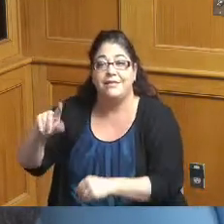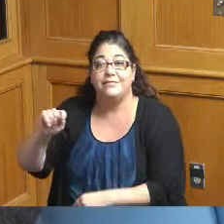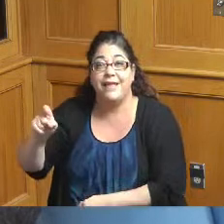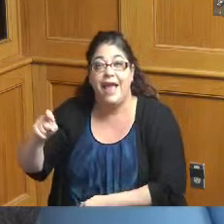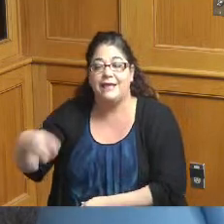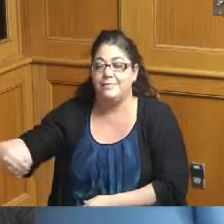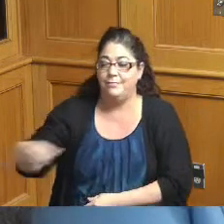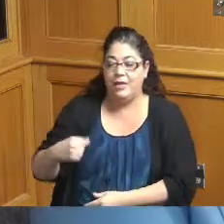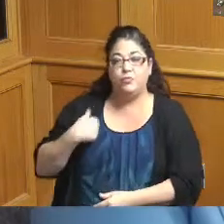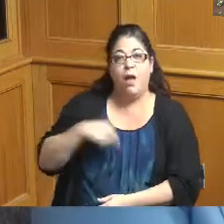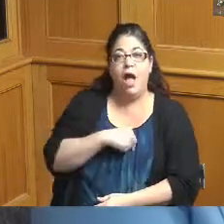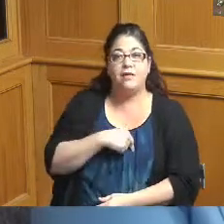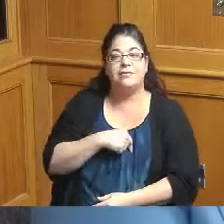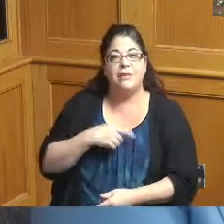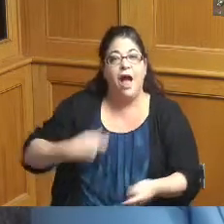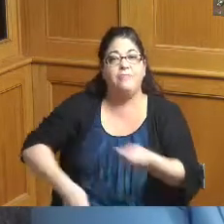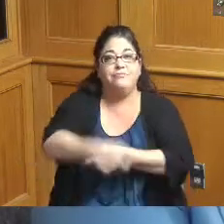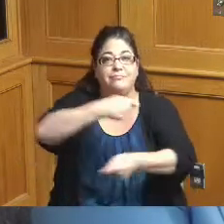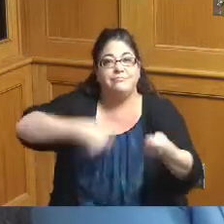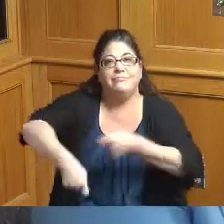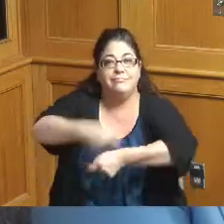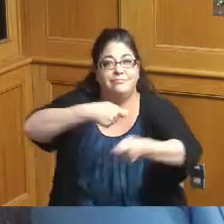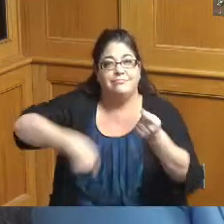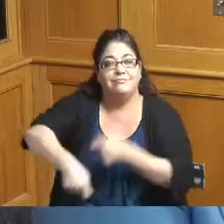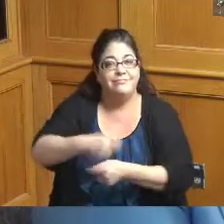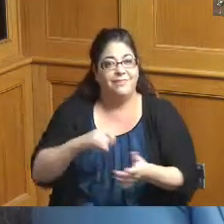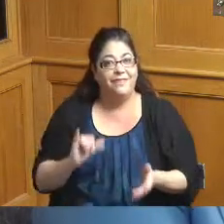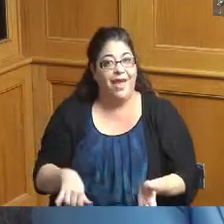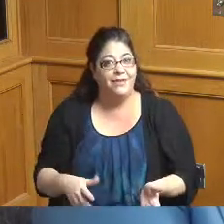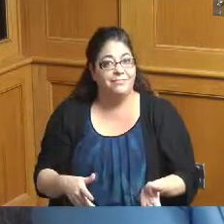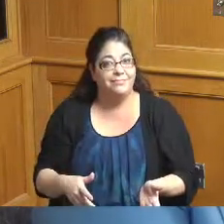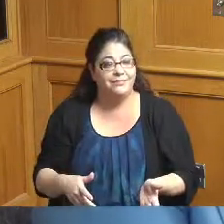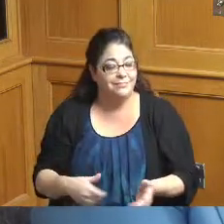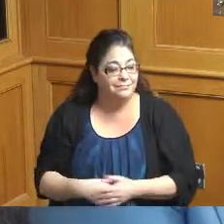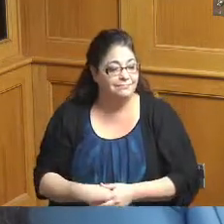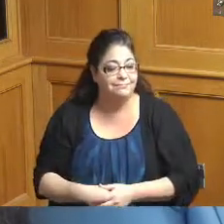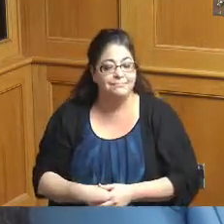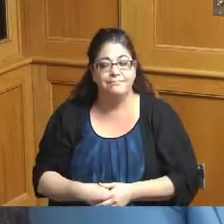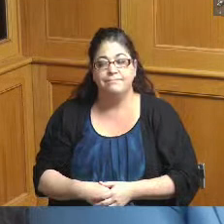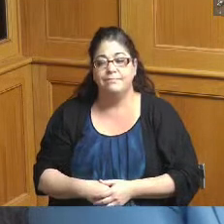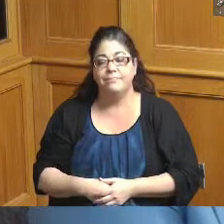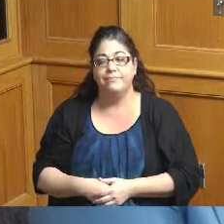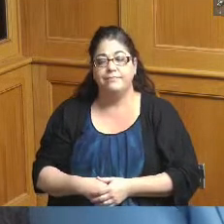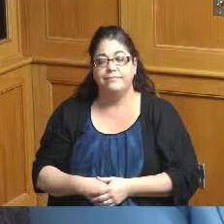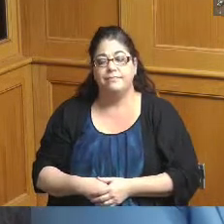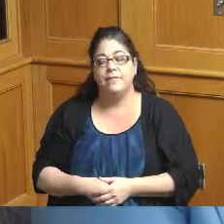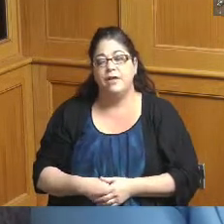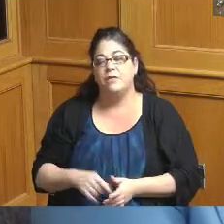that my other question though that I have for you I'm very concerned about this jobs vacancies